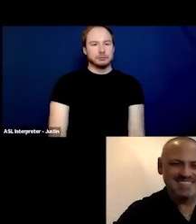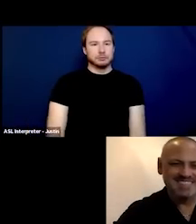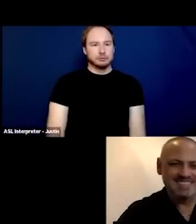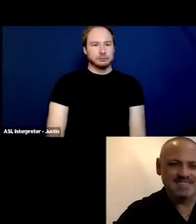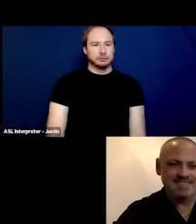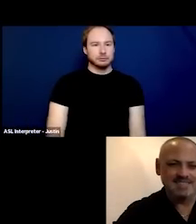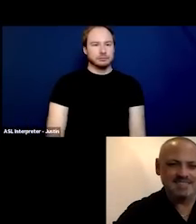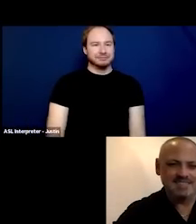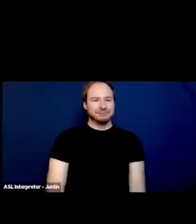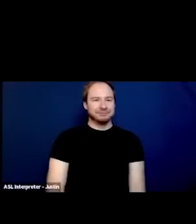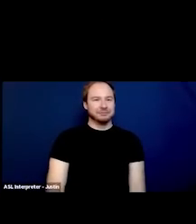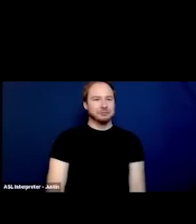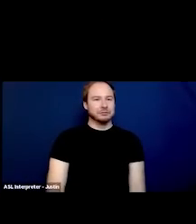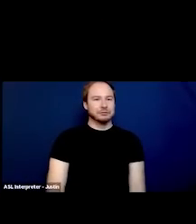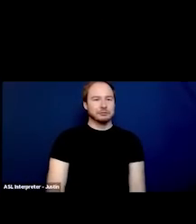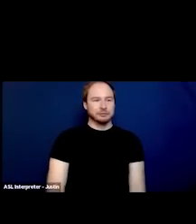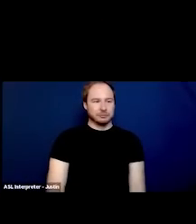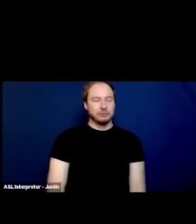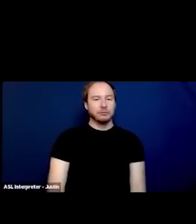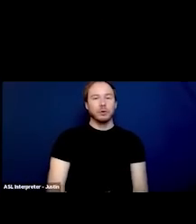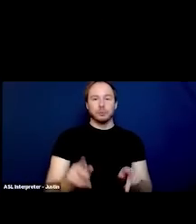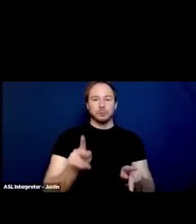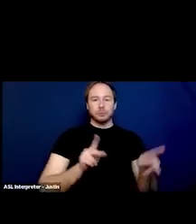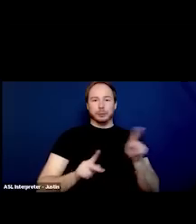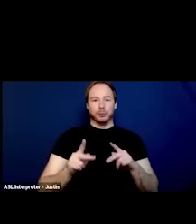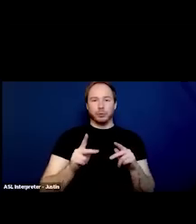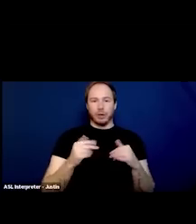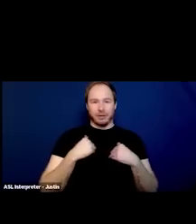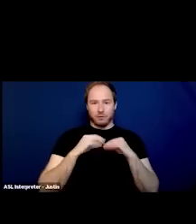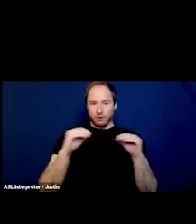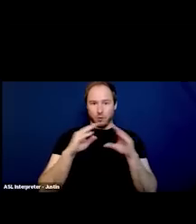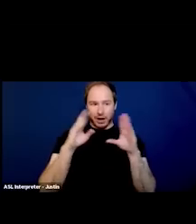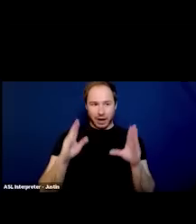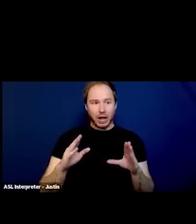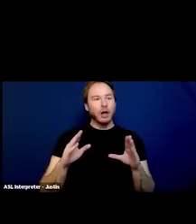Okay, great. So individuals who are unhoused have immense strengths and resilience.